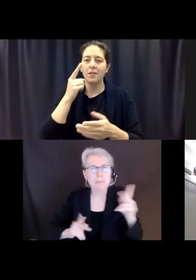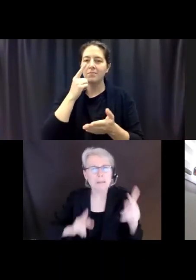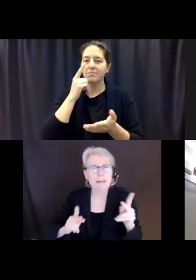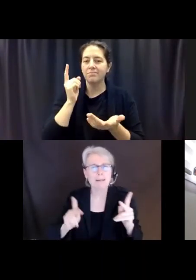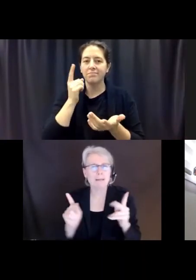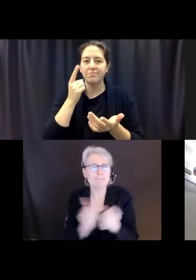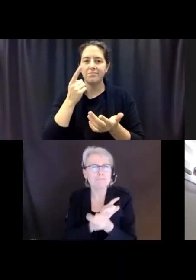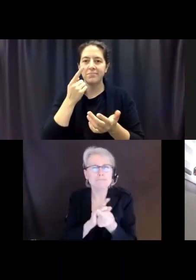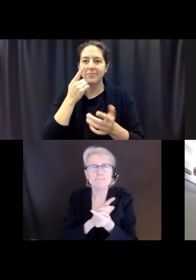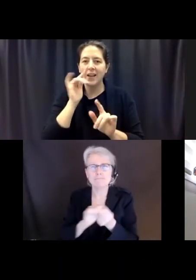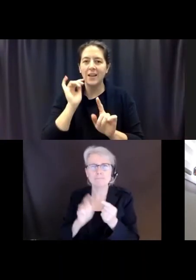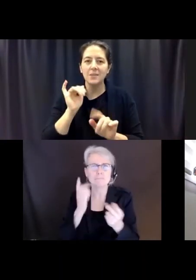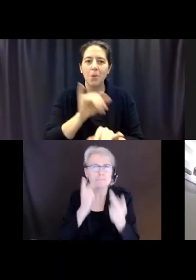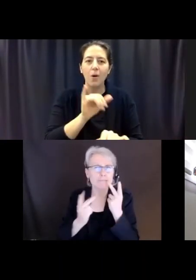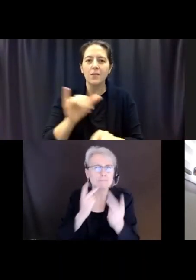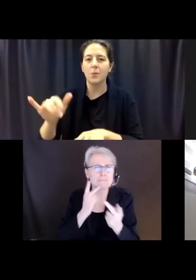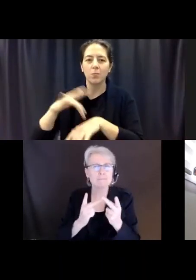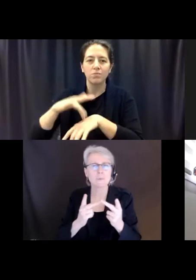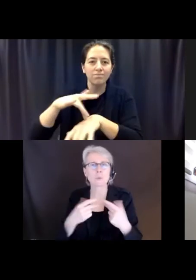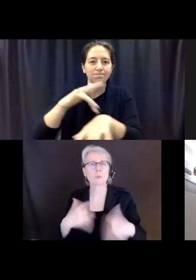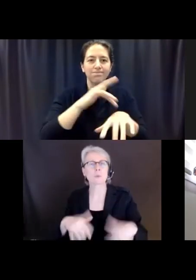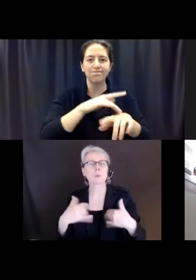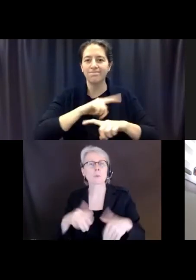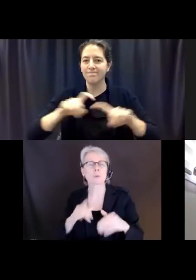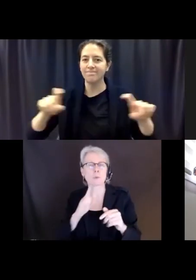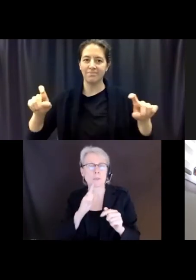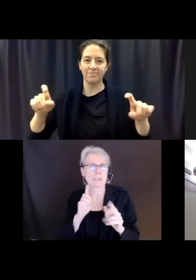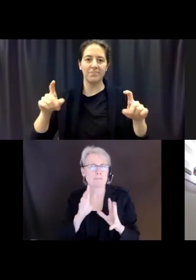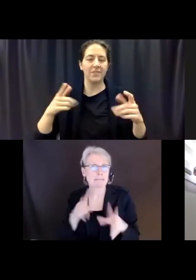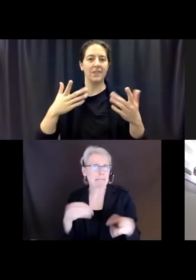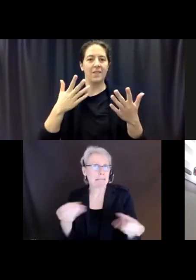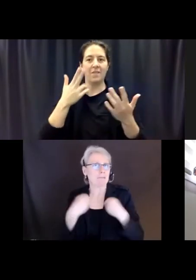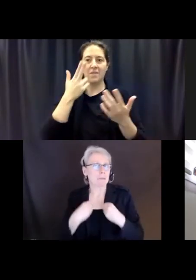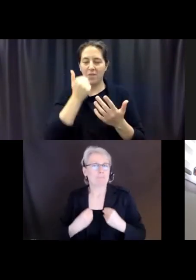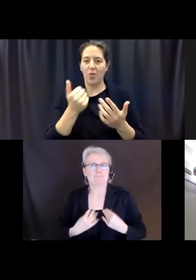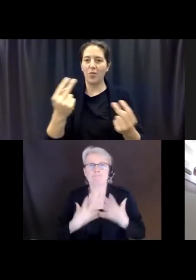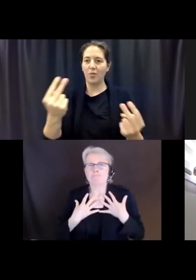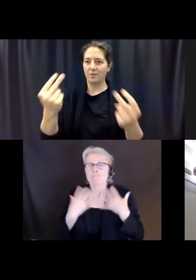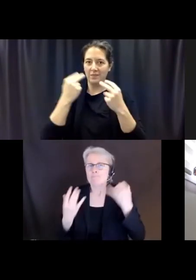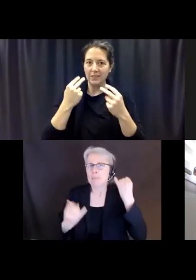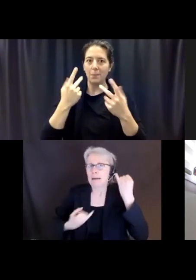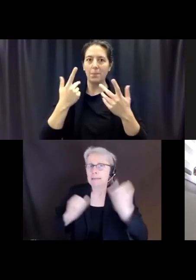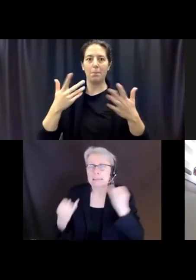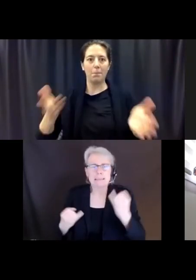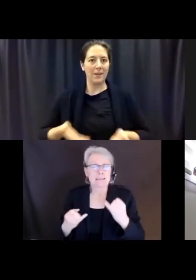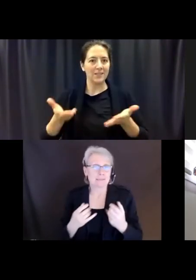IS POSSIBLE. AND THIS IS VERY INTERESTING TO BE VISIBLE, TO BE PRESENT. AND WHEN I AM